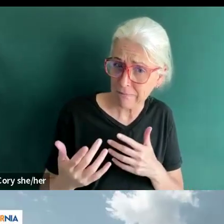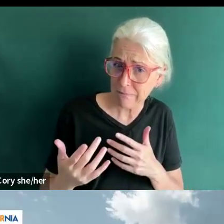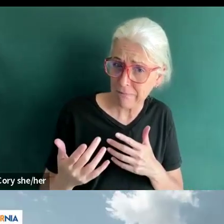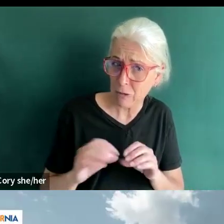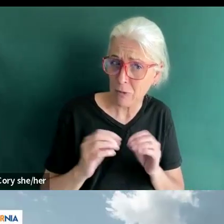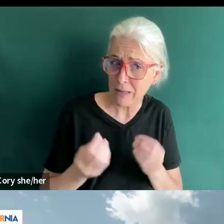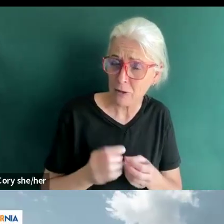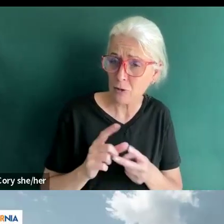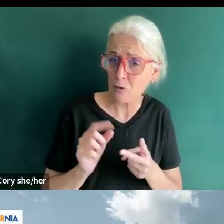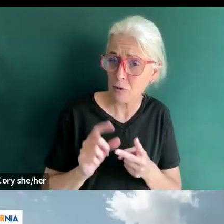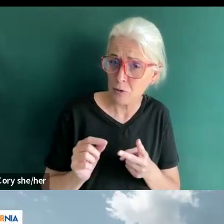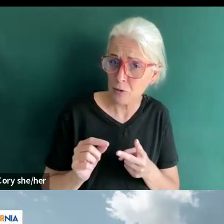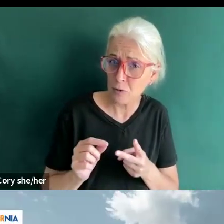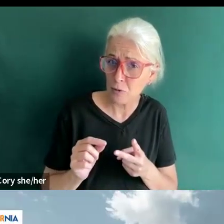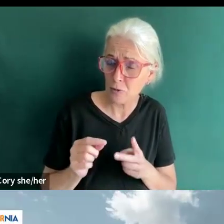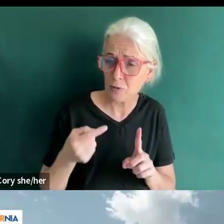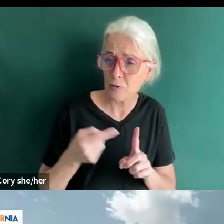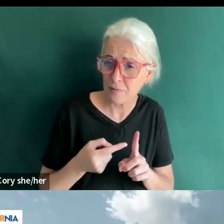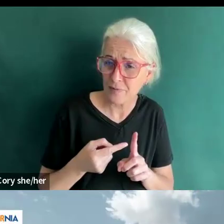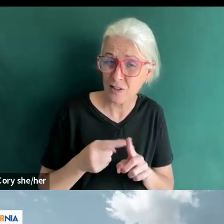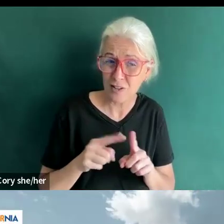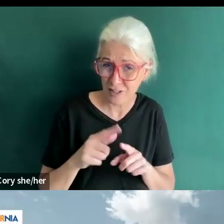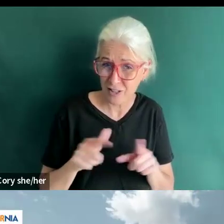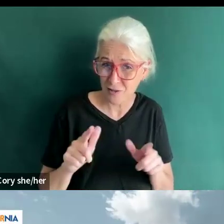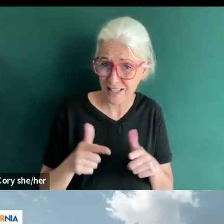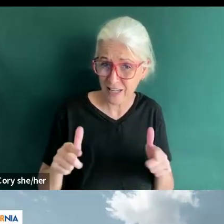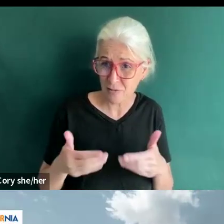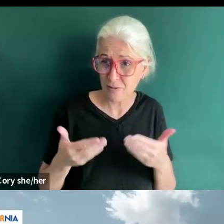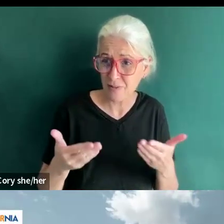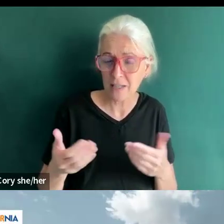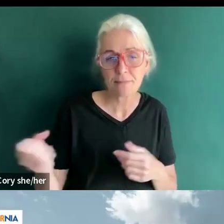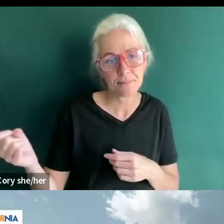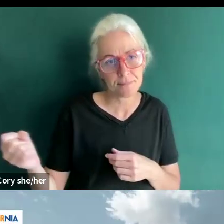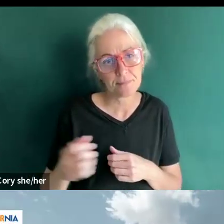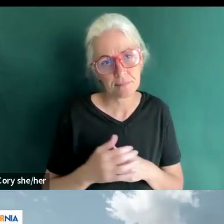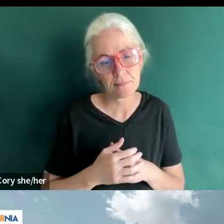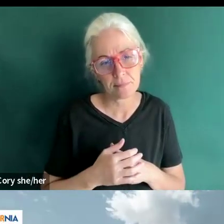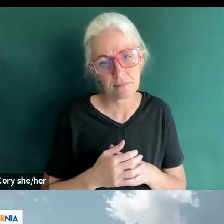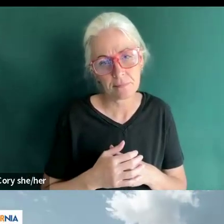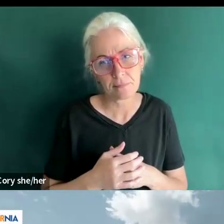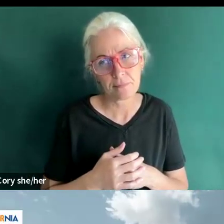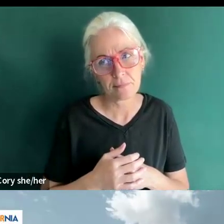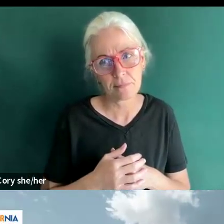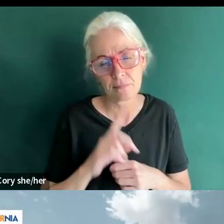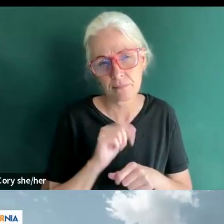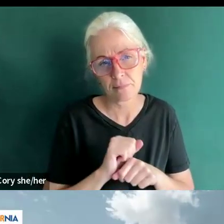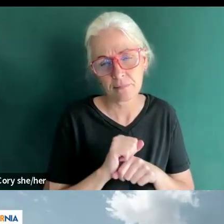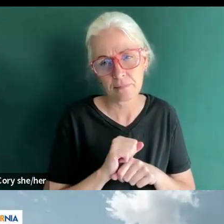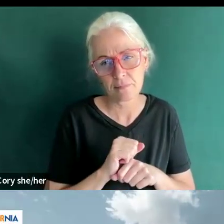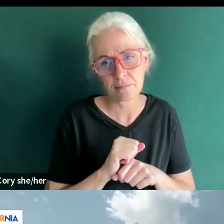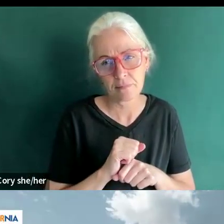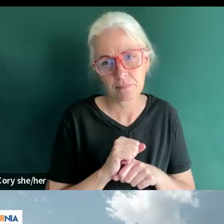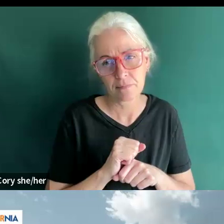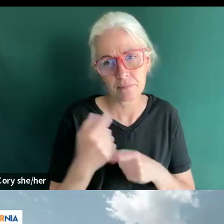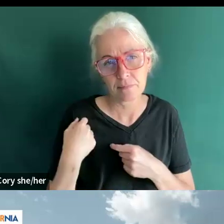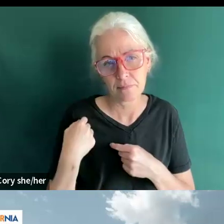who choose to direct residents to the call center? Absolutely. We have literally, in the past week,